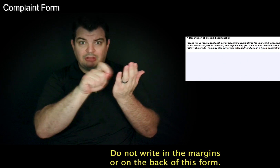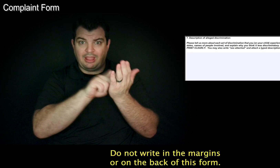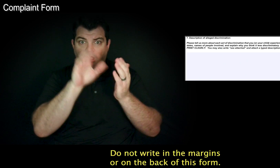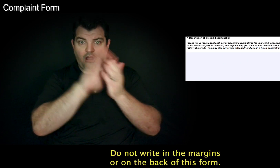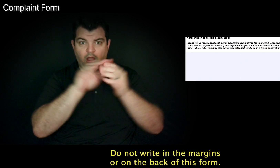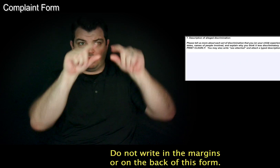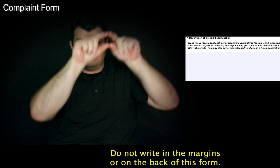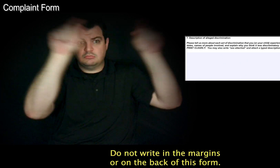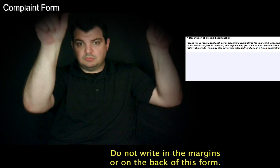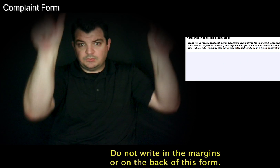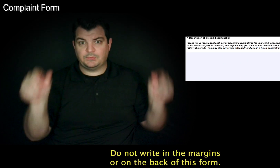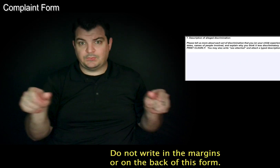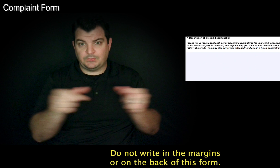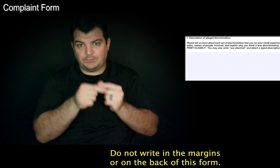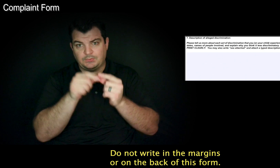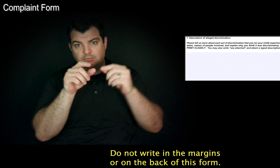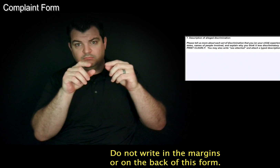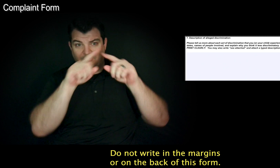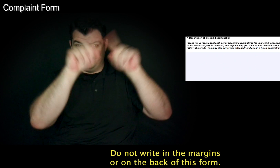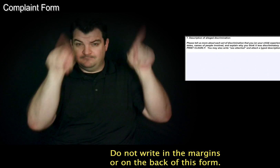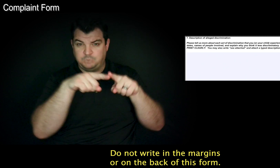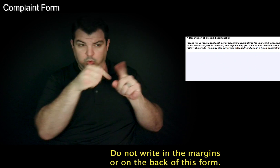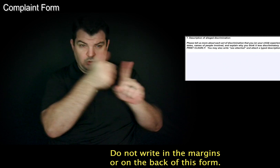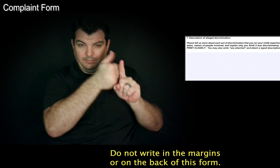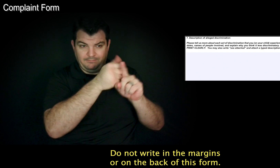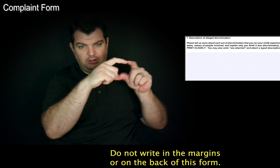Do not write in the margins or on the back of this form.